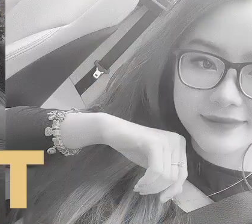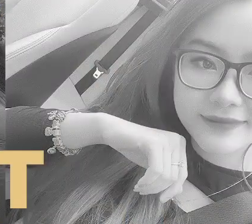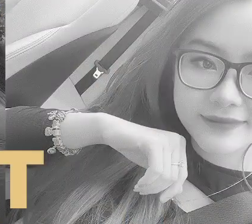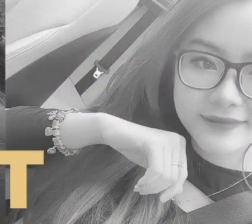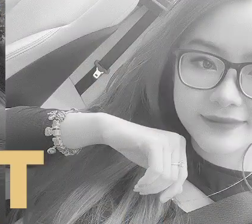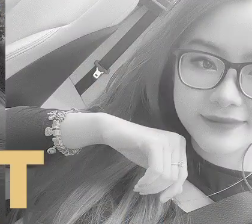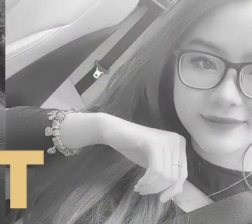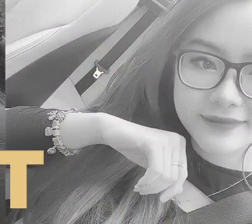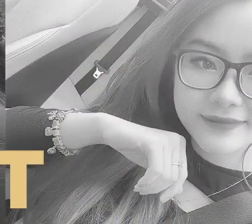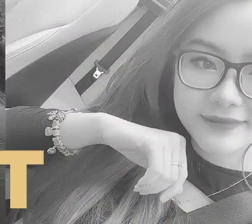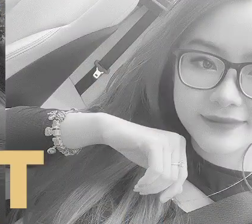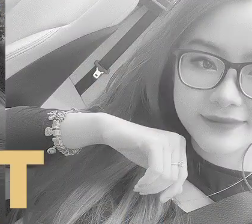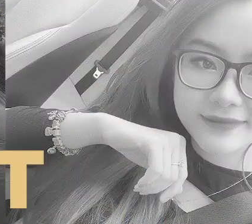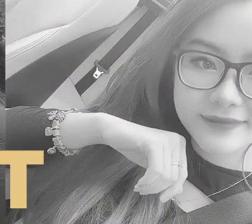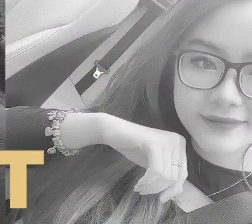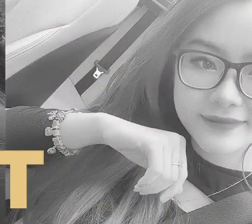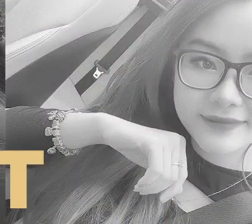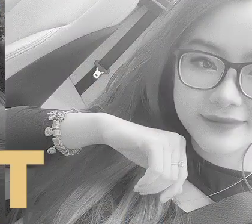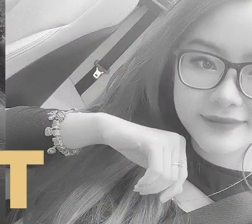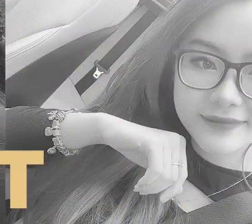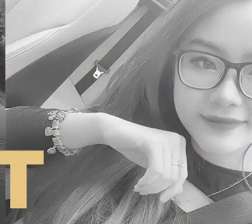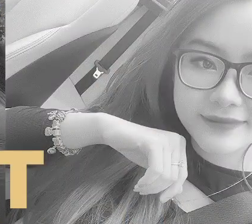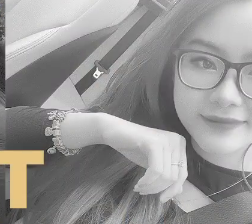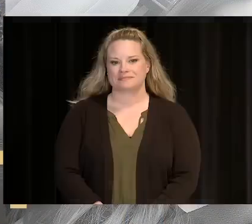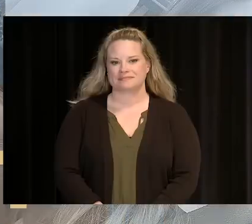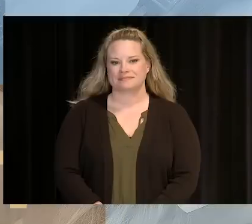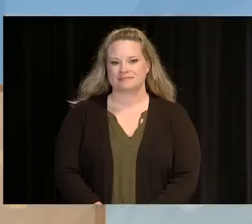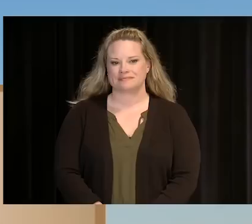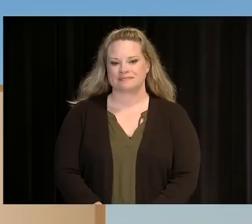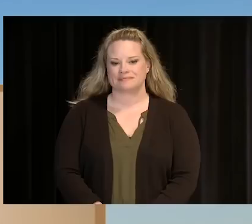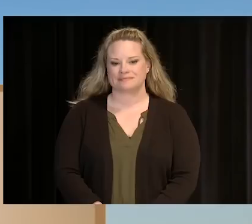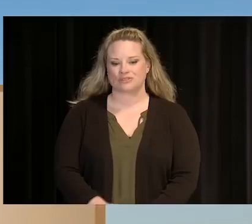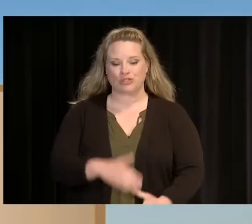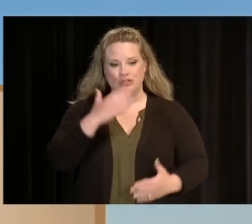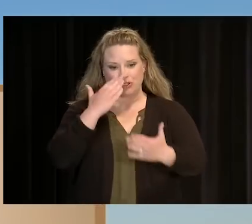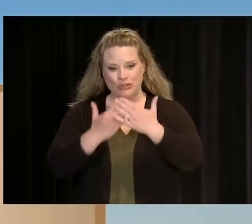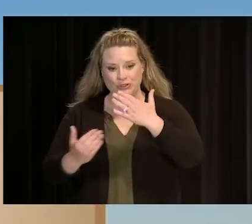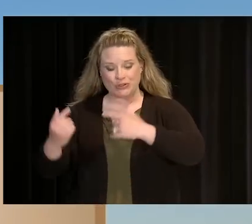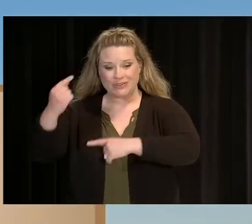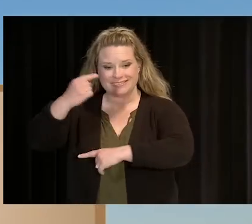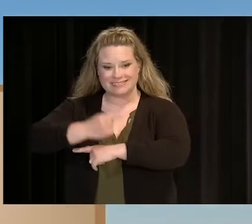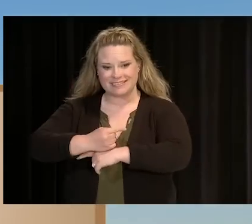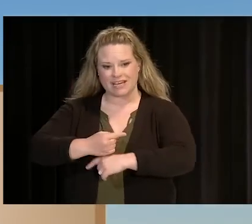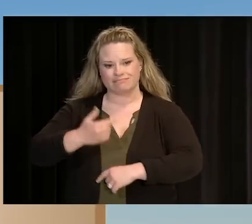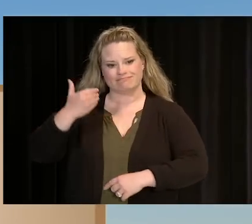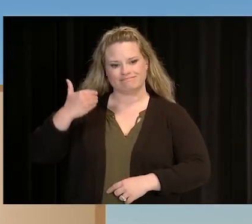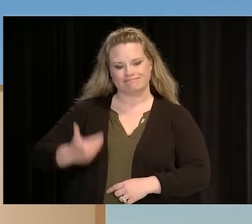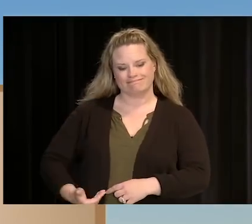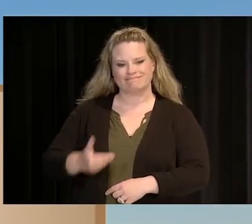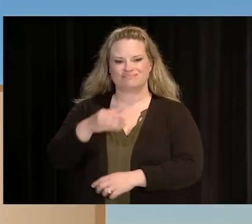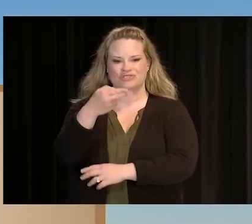MY NAME IS OMORINSOLA AJAYI.